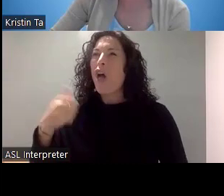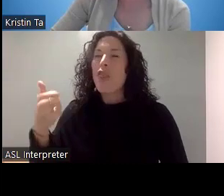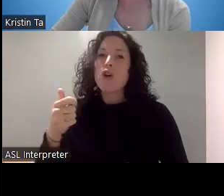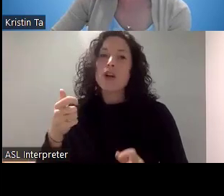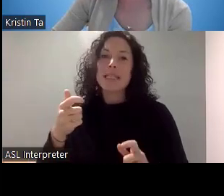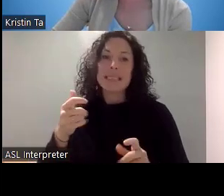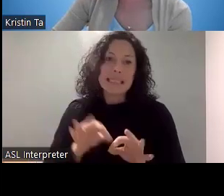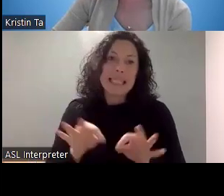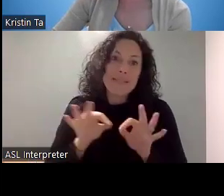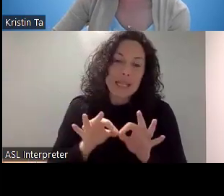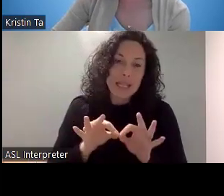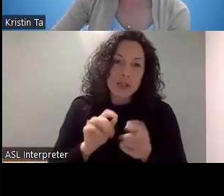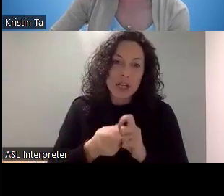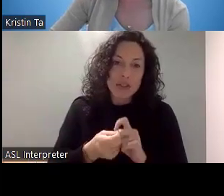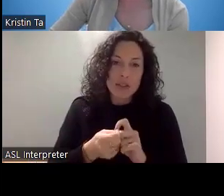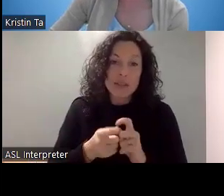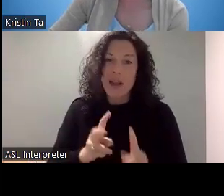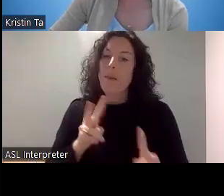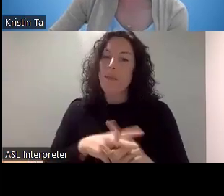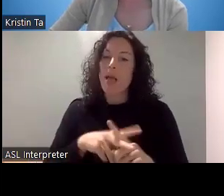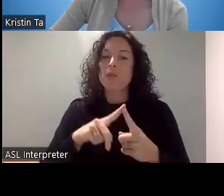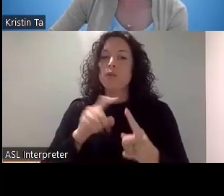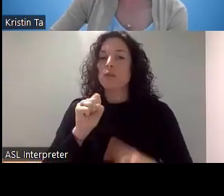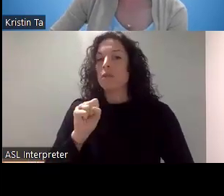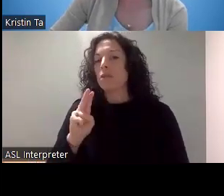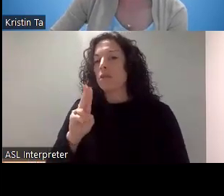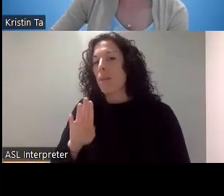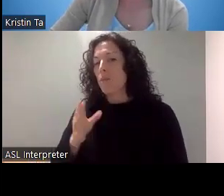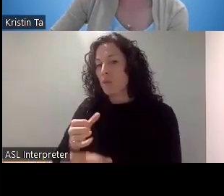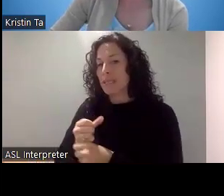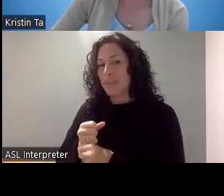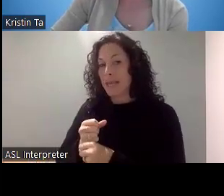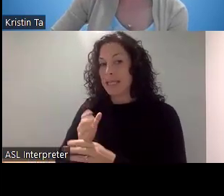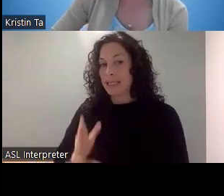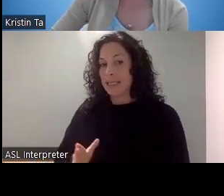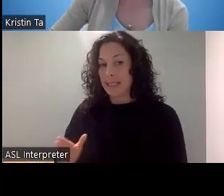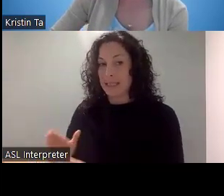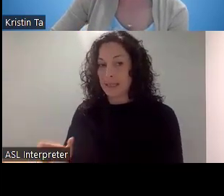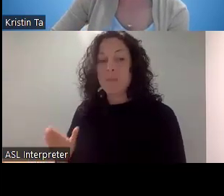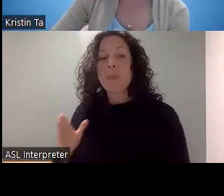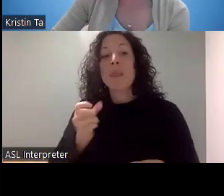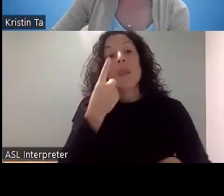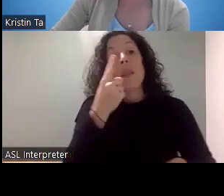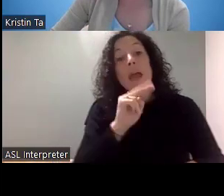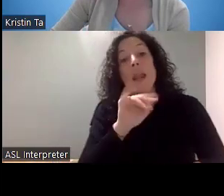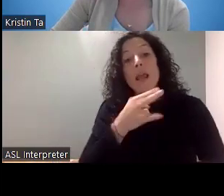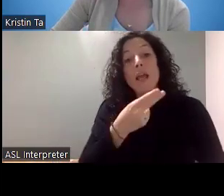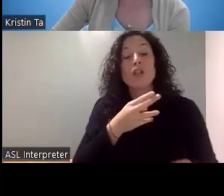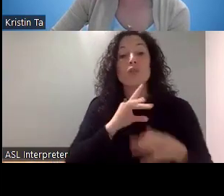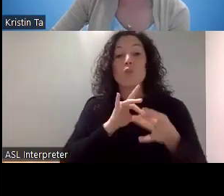to the project do apply to subrecipients. However, our NIH relationship is with the prime,